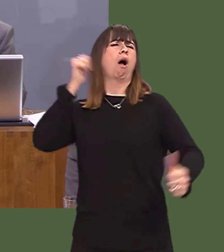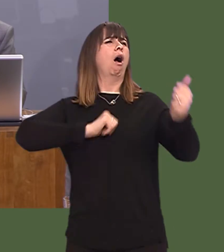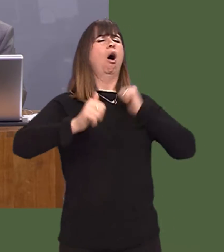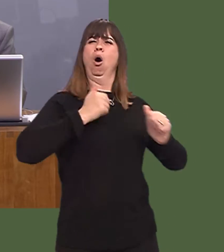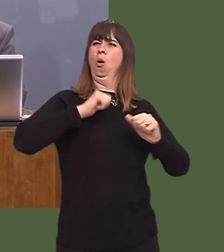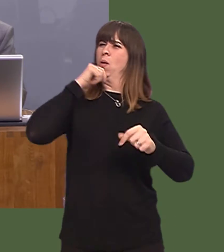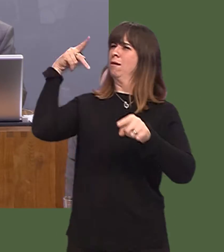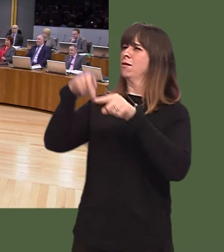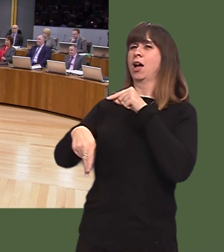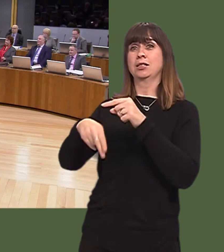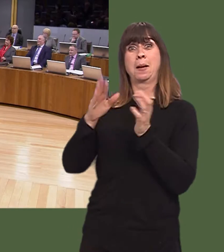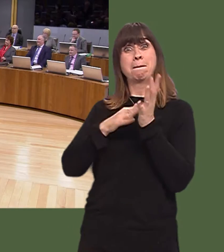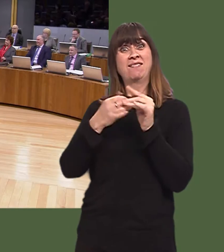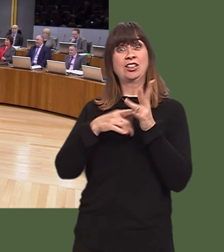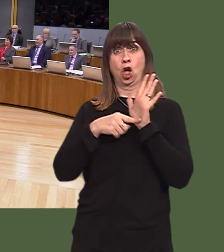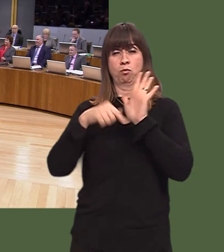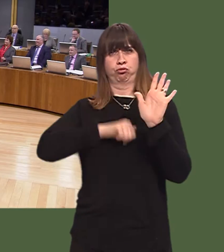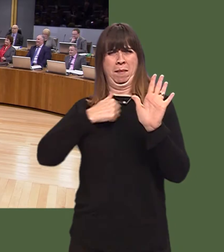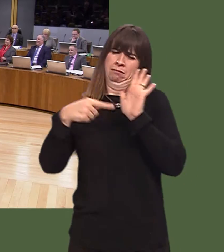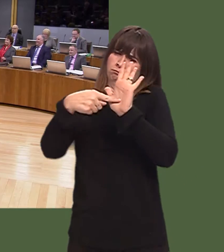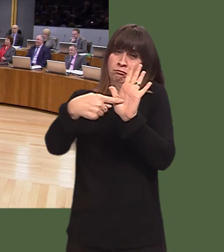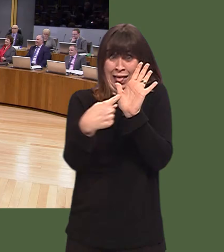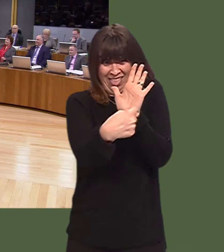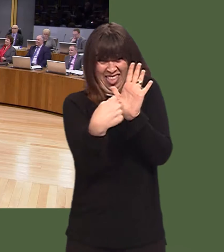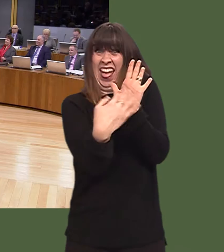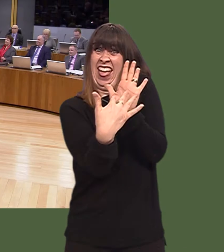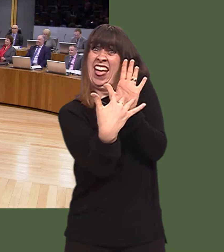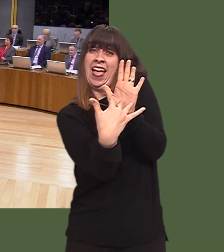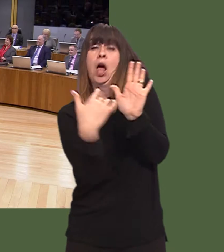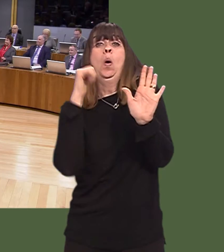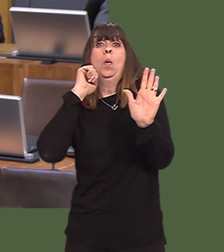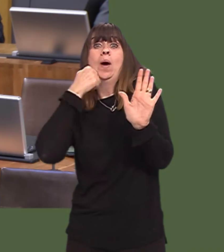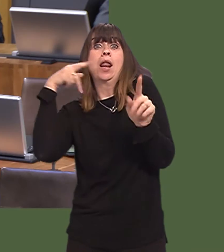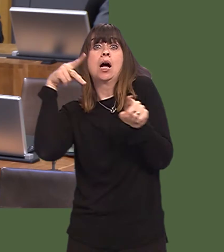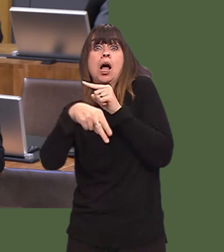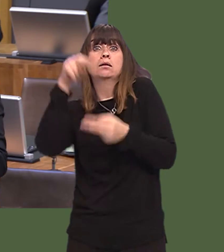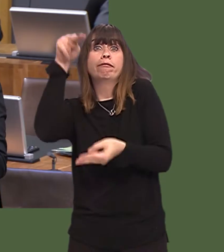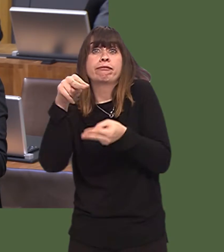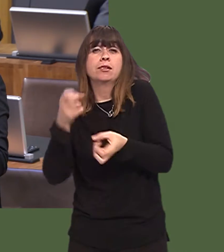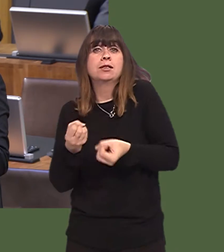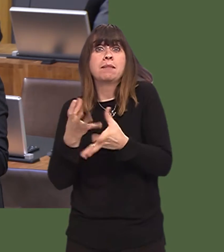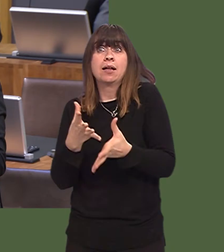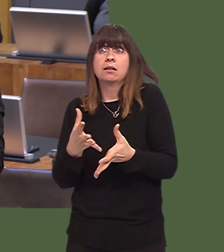They produced a mini manifesto that included that figure in the mini manifestoóor is that an ëalternative factí?